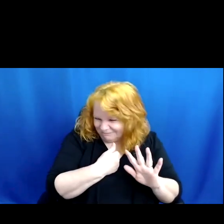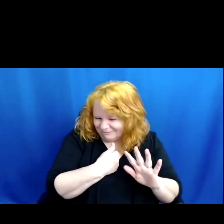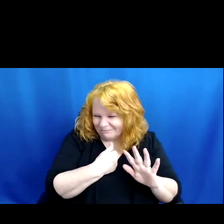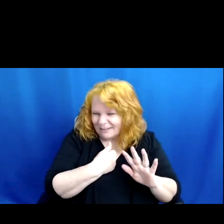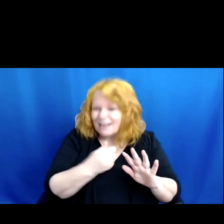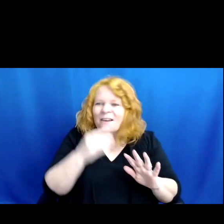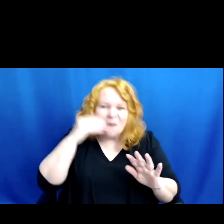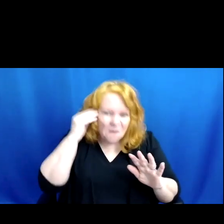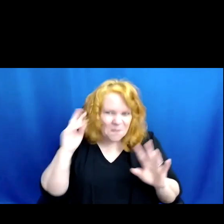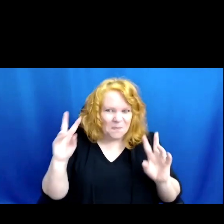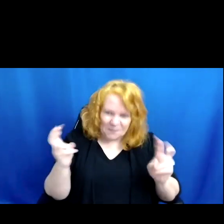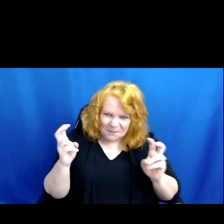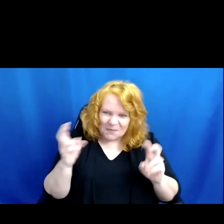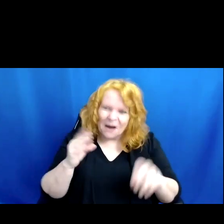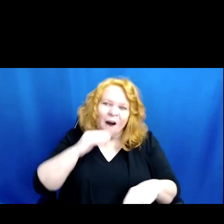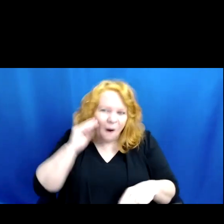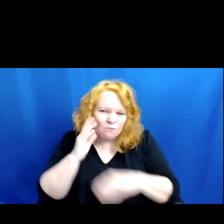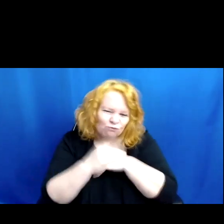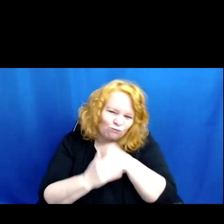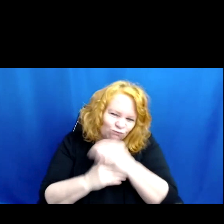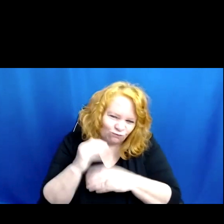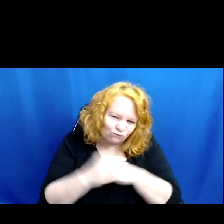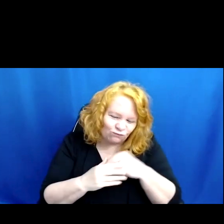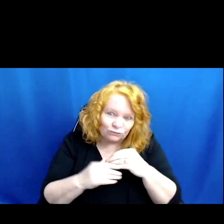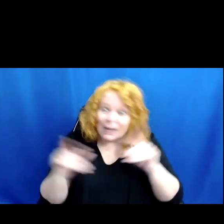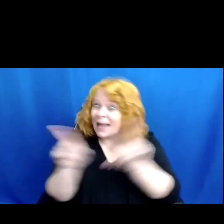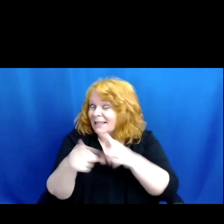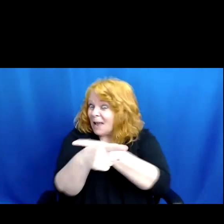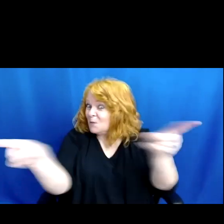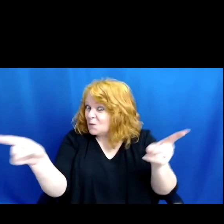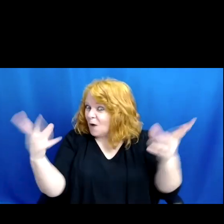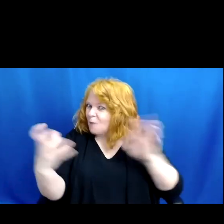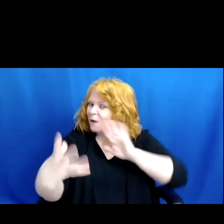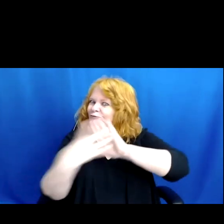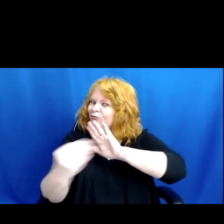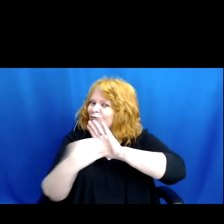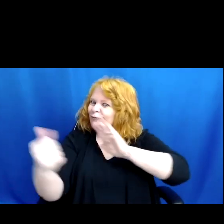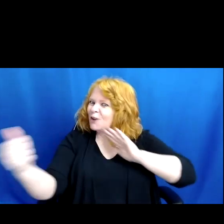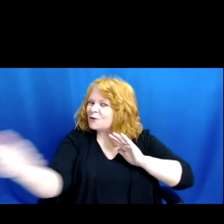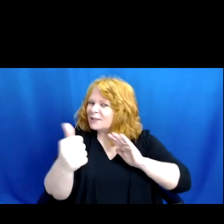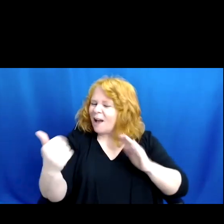I want you to all to have a go like me, have a go at home telling stories.